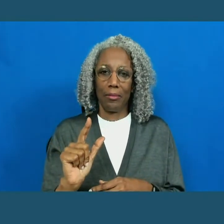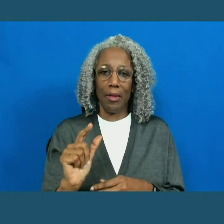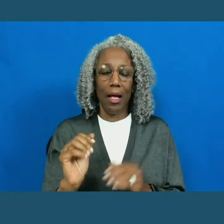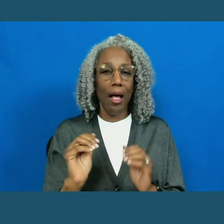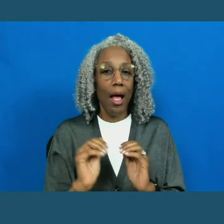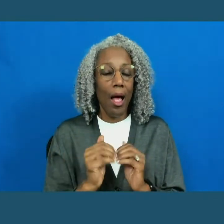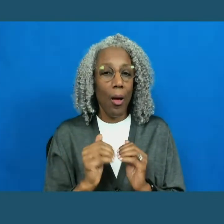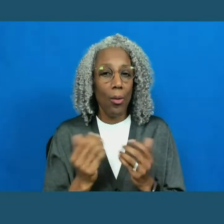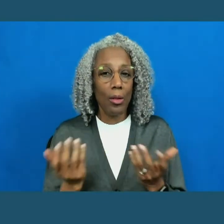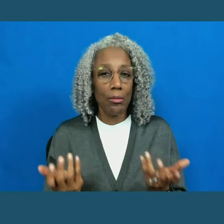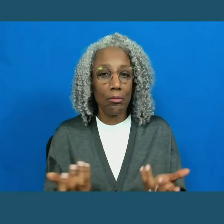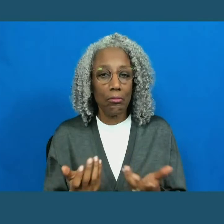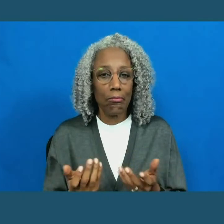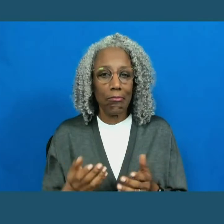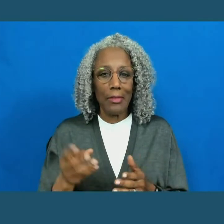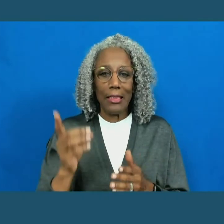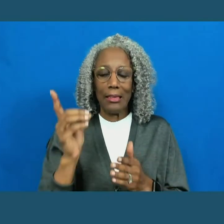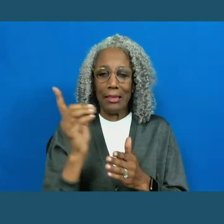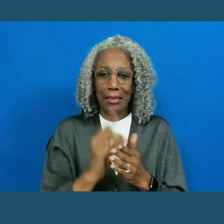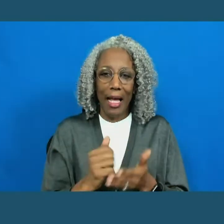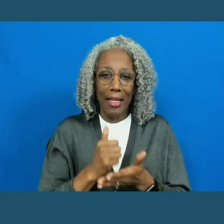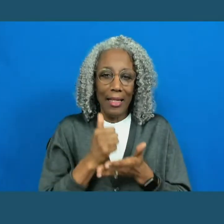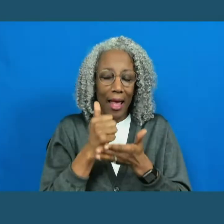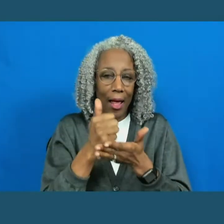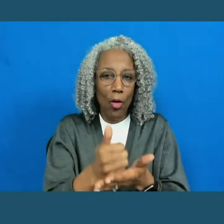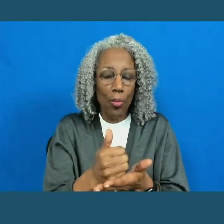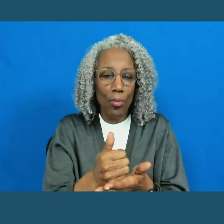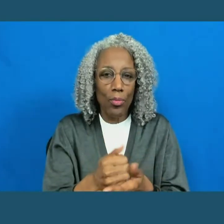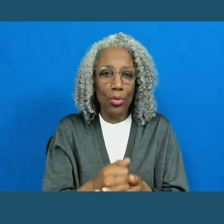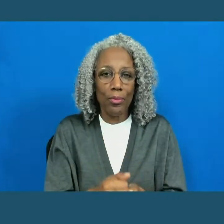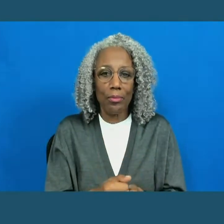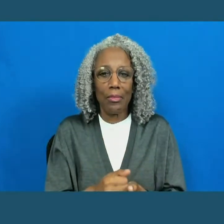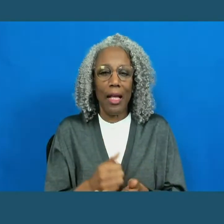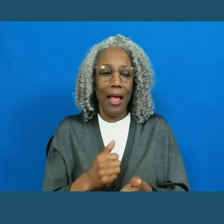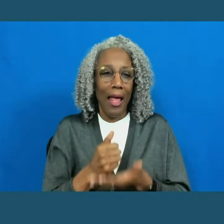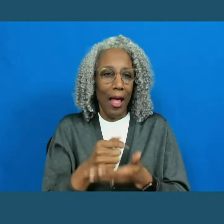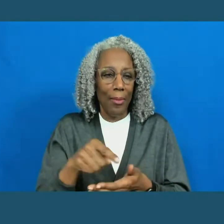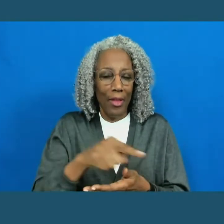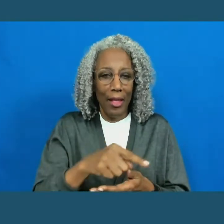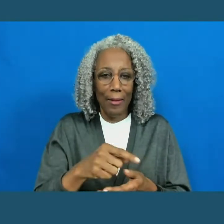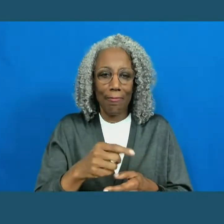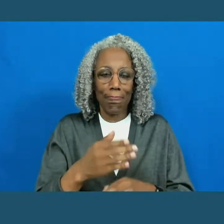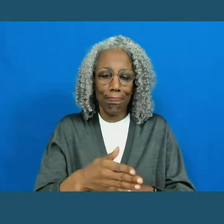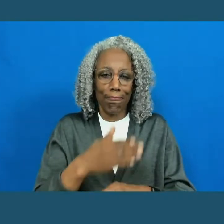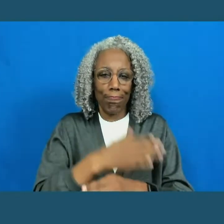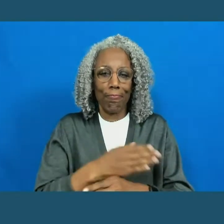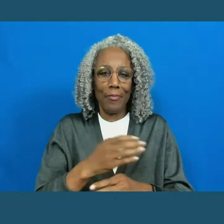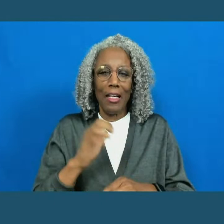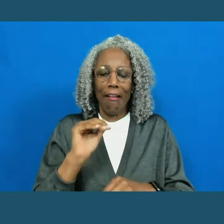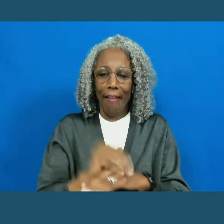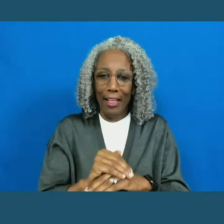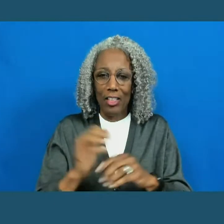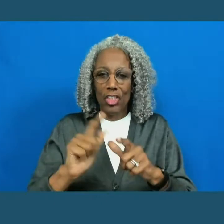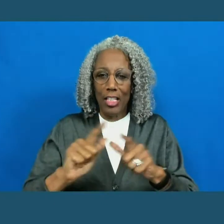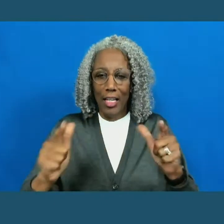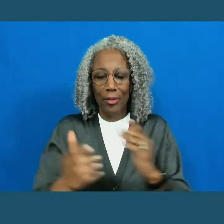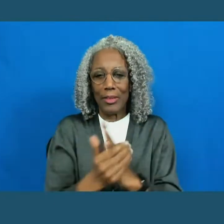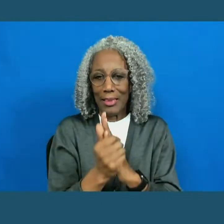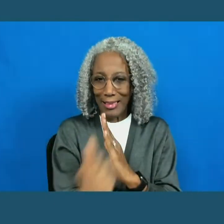Those students who are e l. L s and essentially, what we do is we designed, um help for them